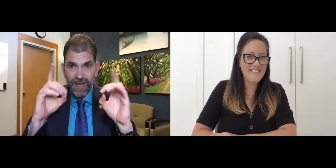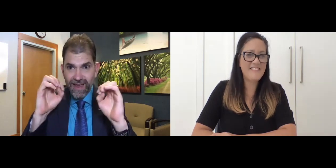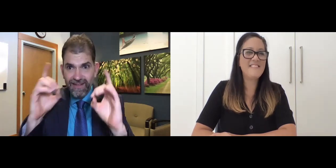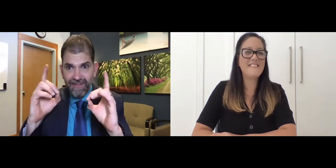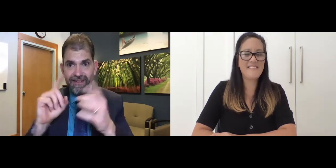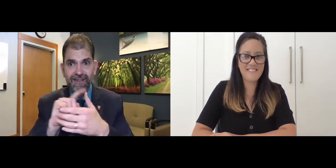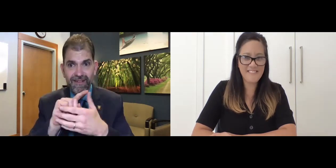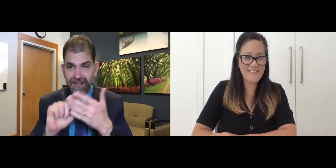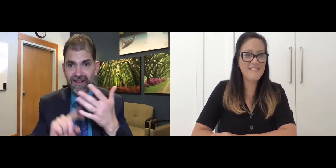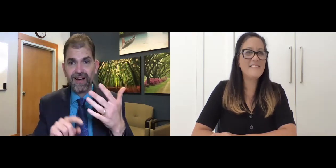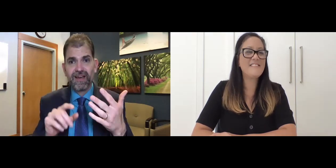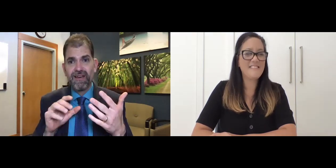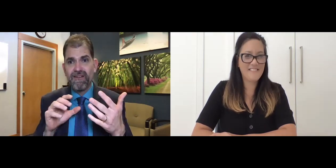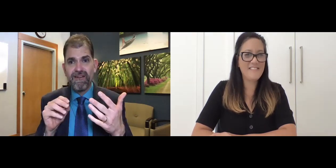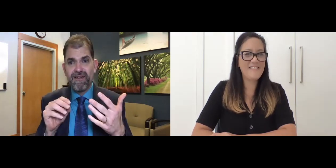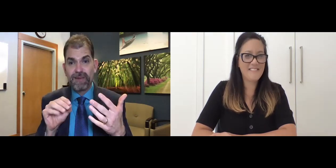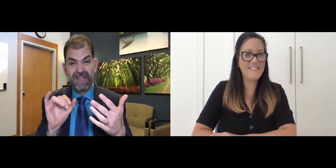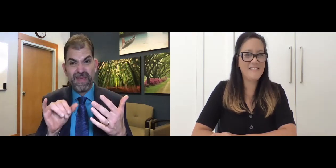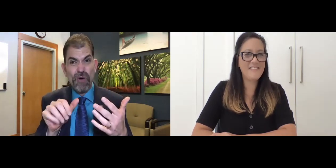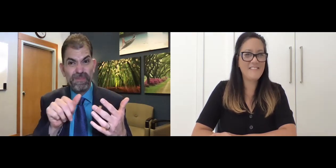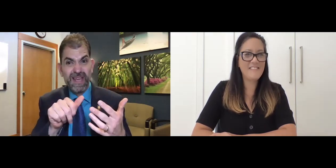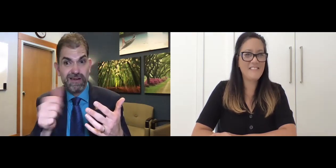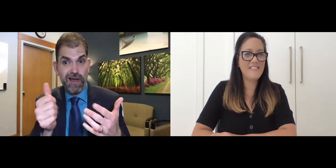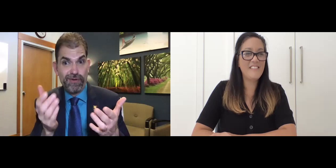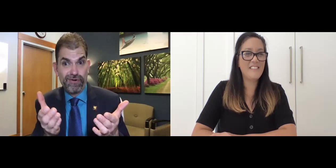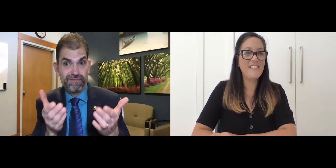to be educated and trained